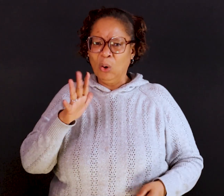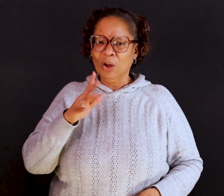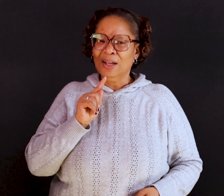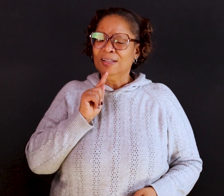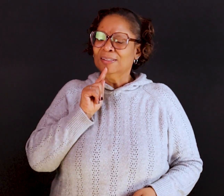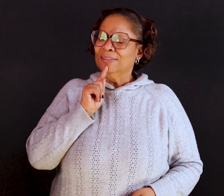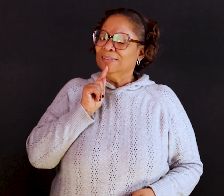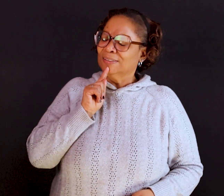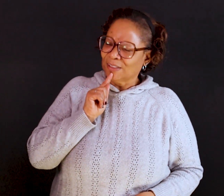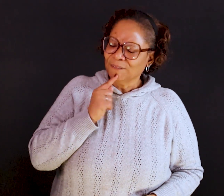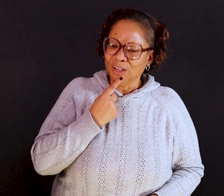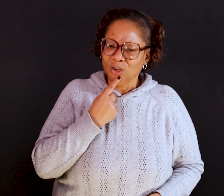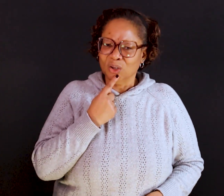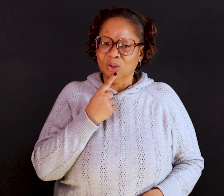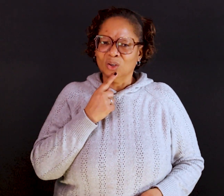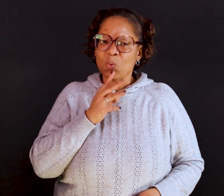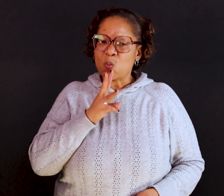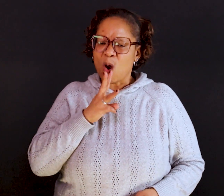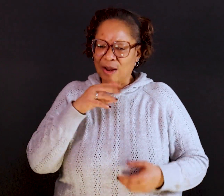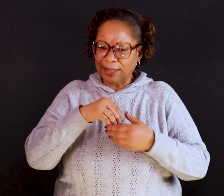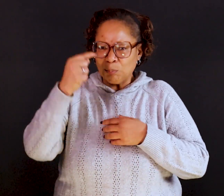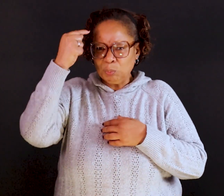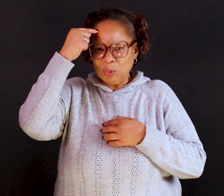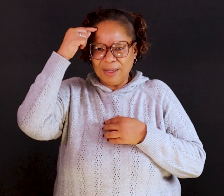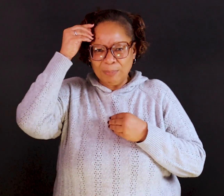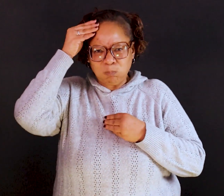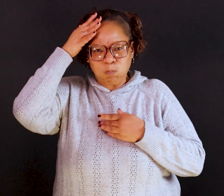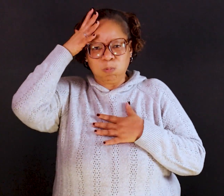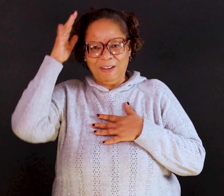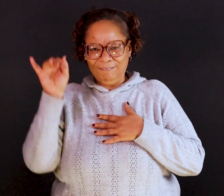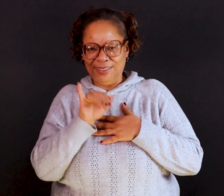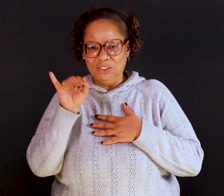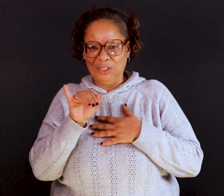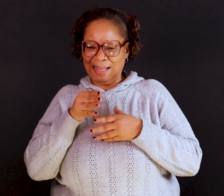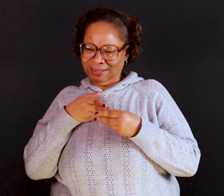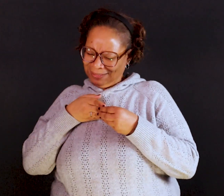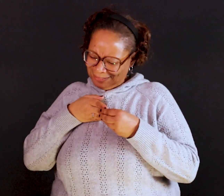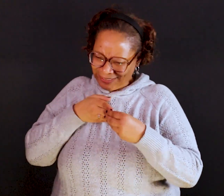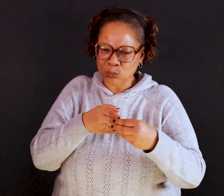or acute encephalitis.